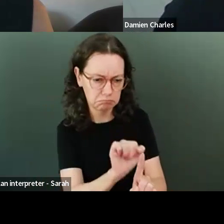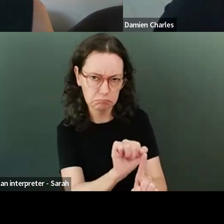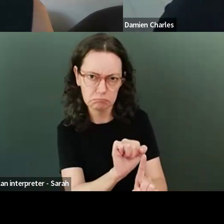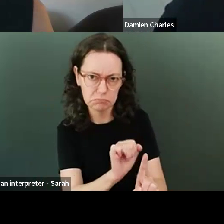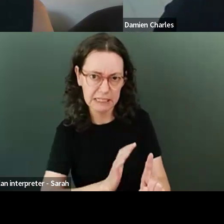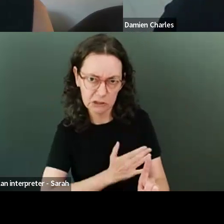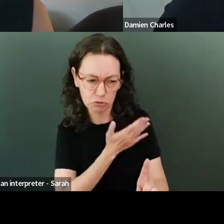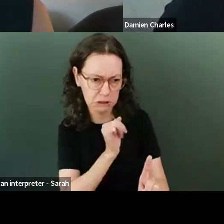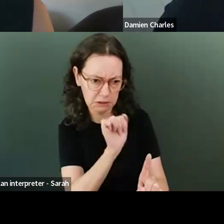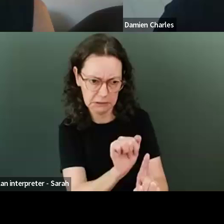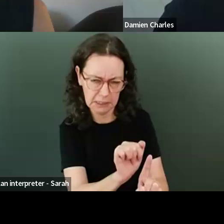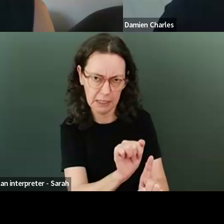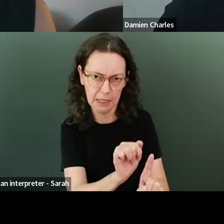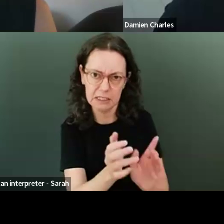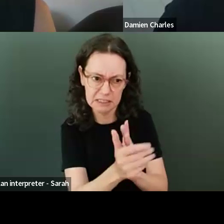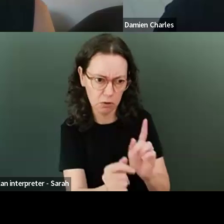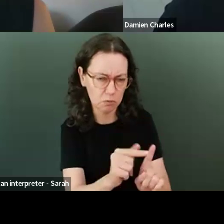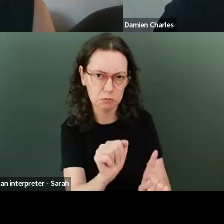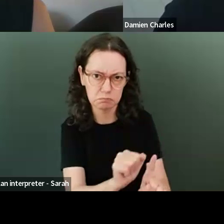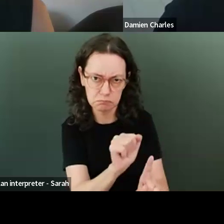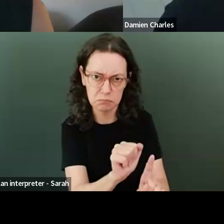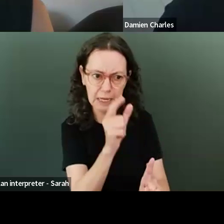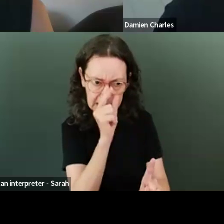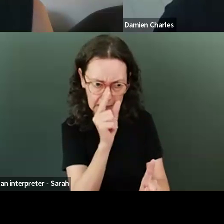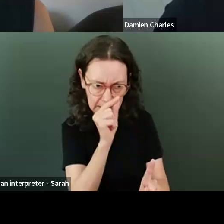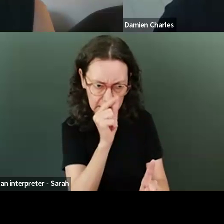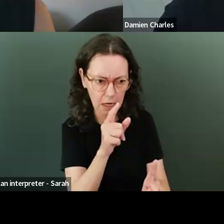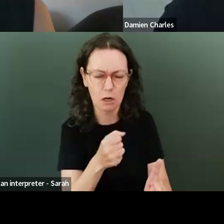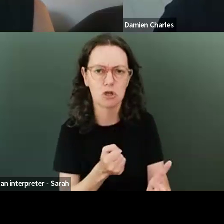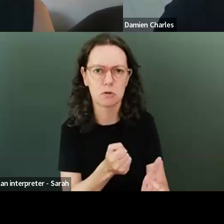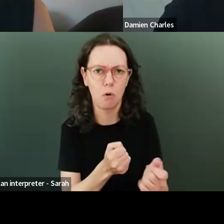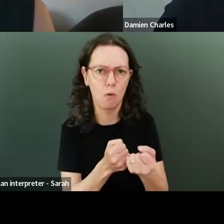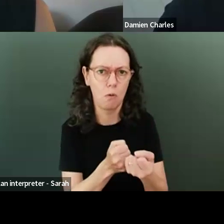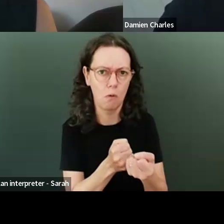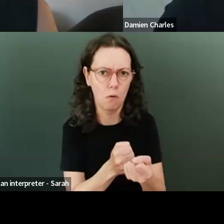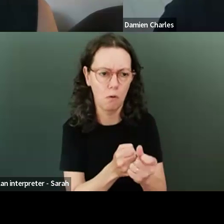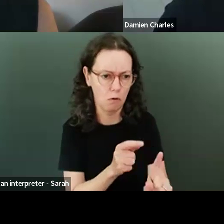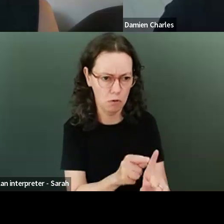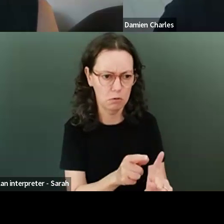interests and skills and strengths and